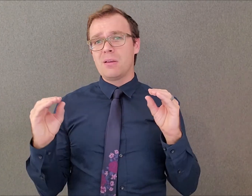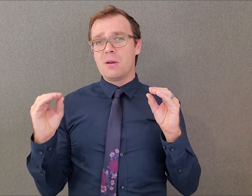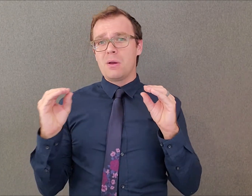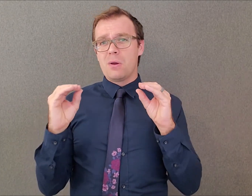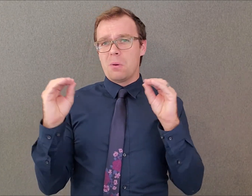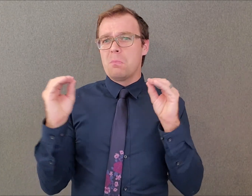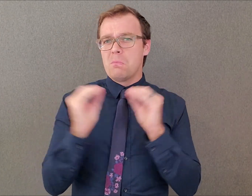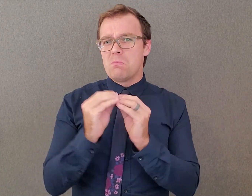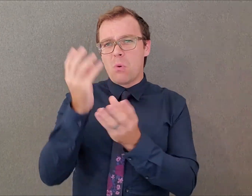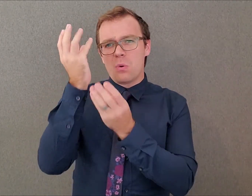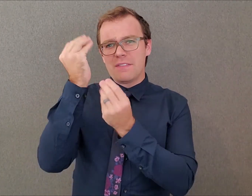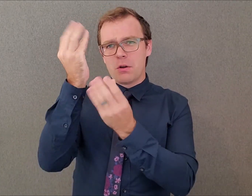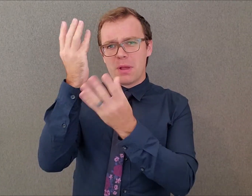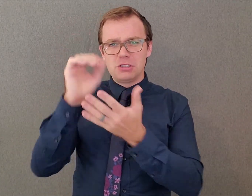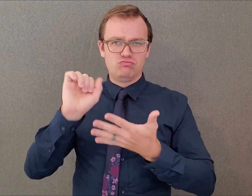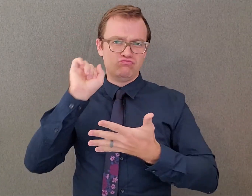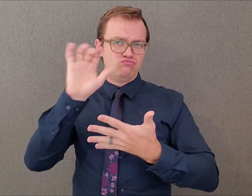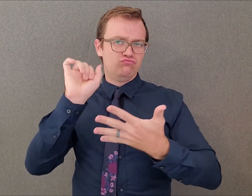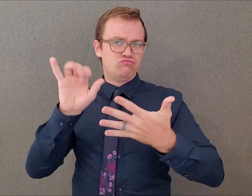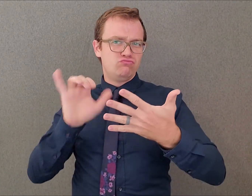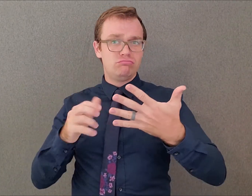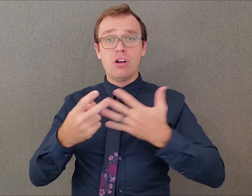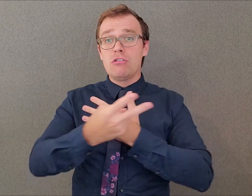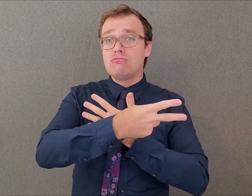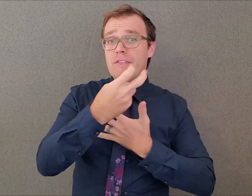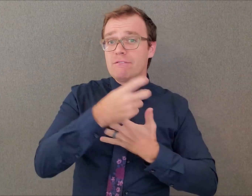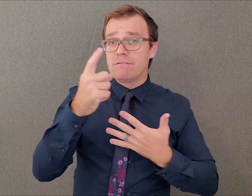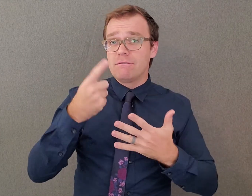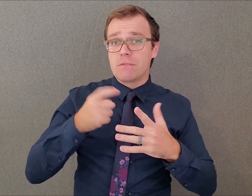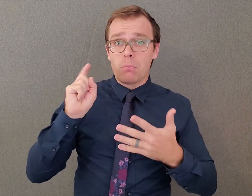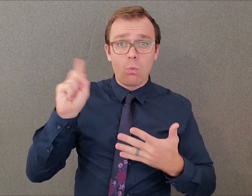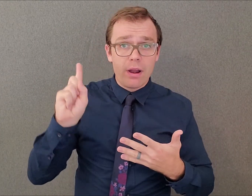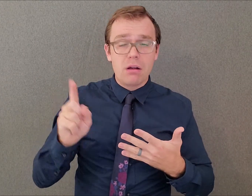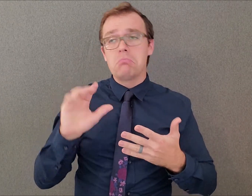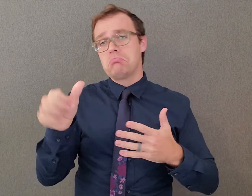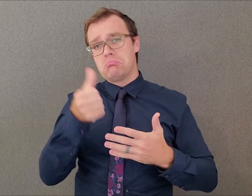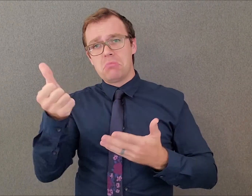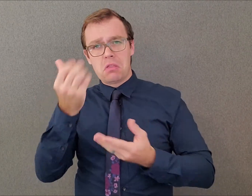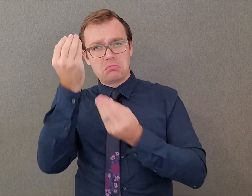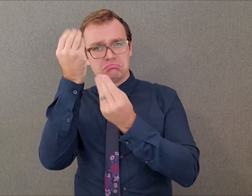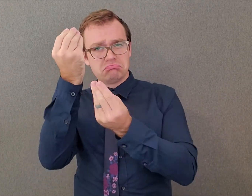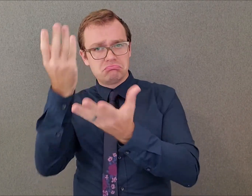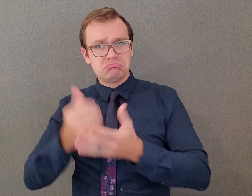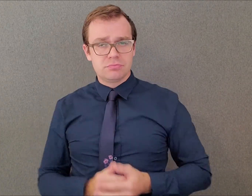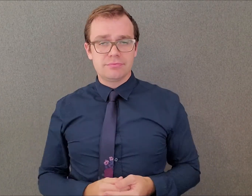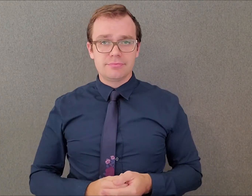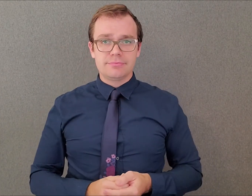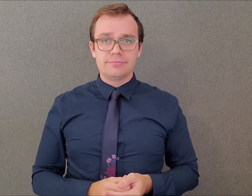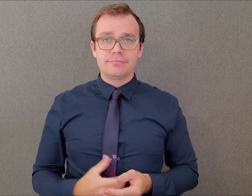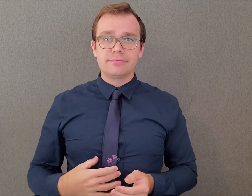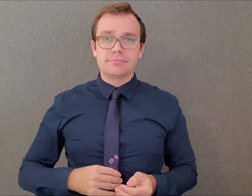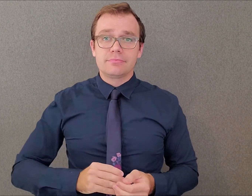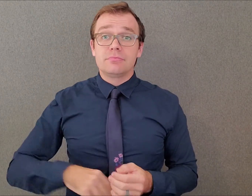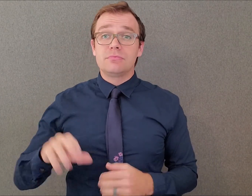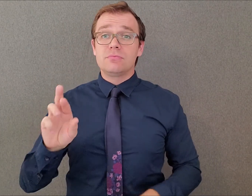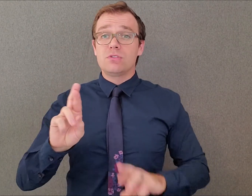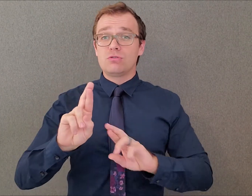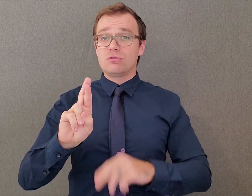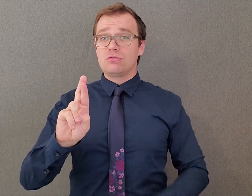More landslide, rockslide information, references, resources, and more information.